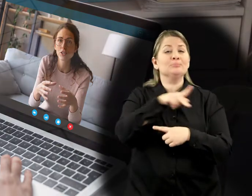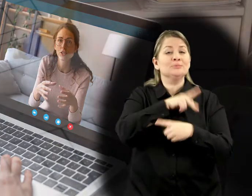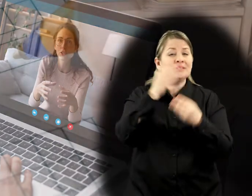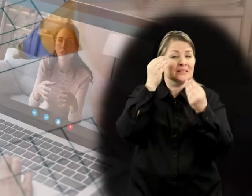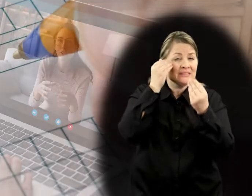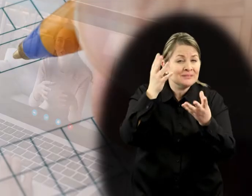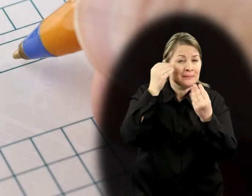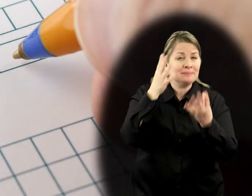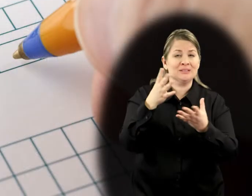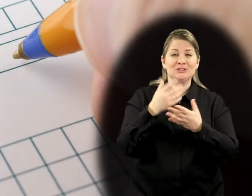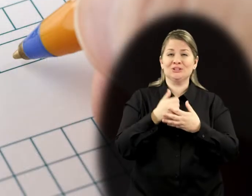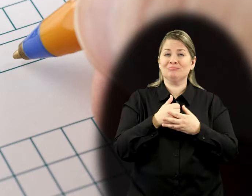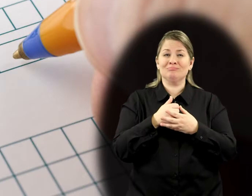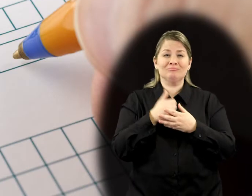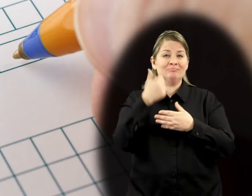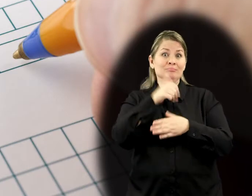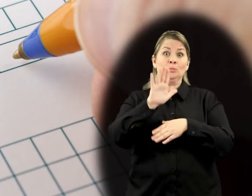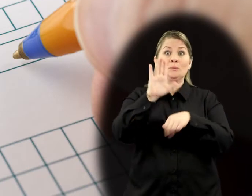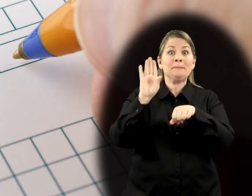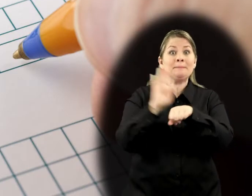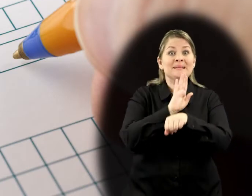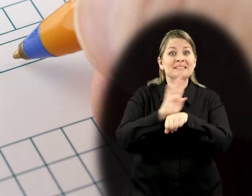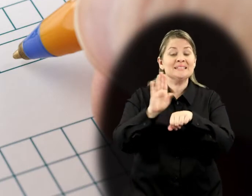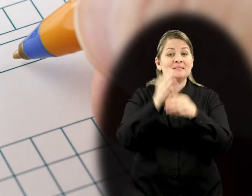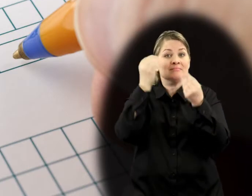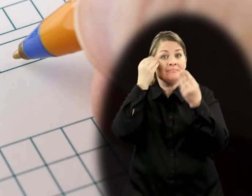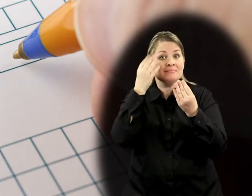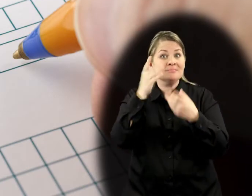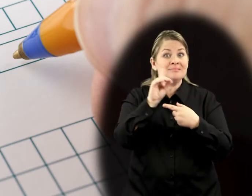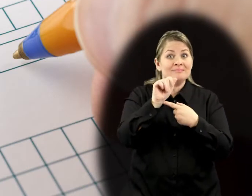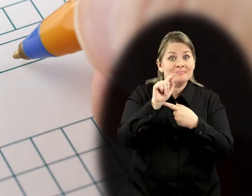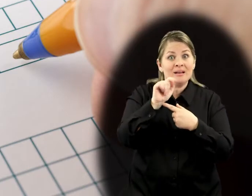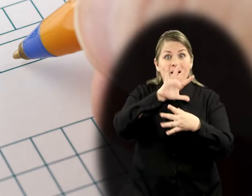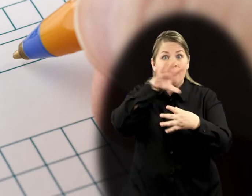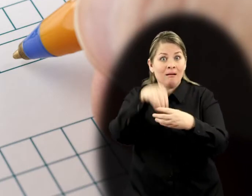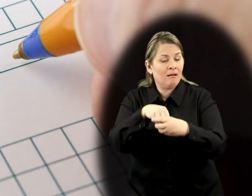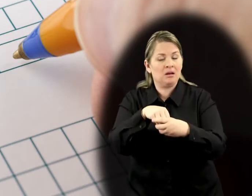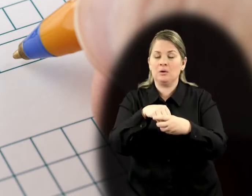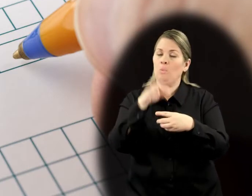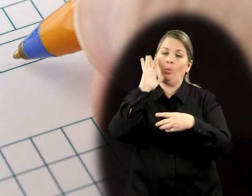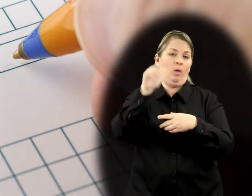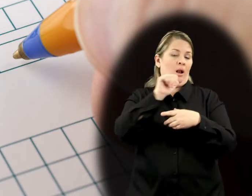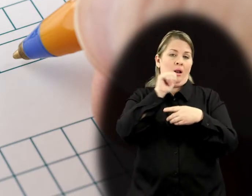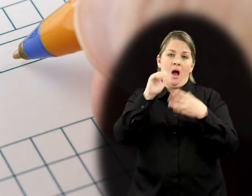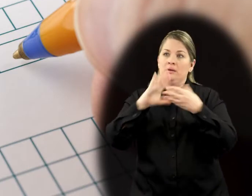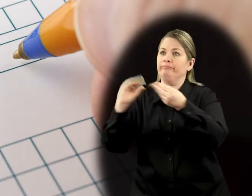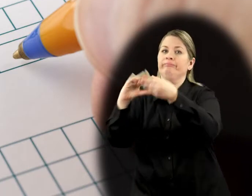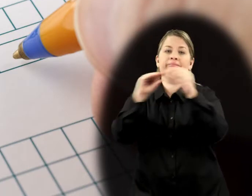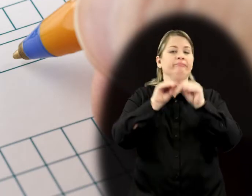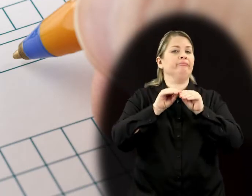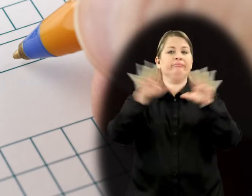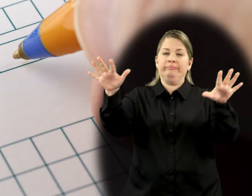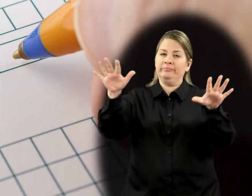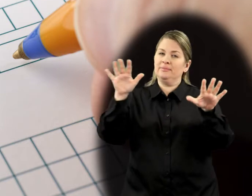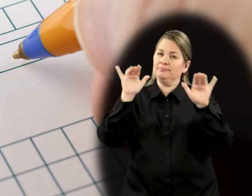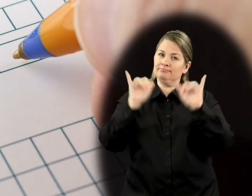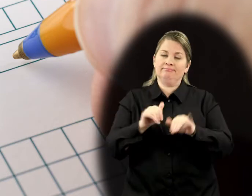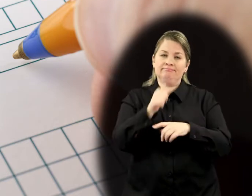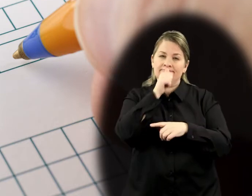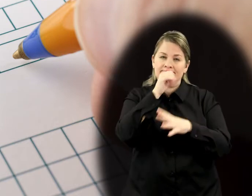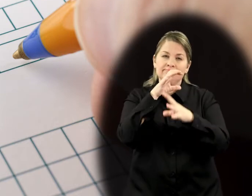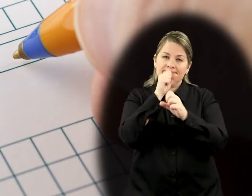This includes personal information, private data or confidential business information.